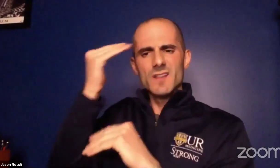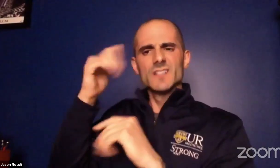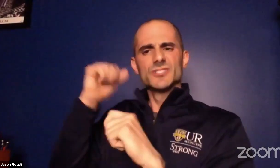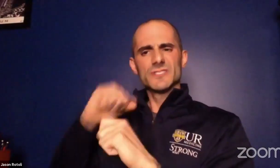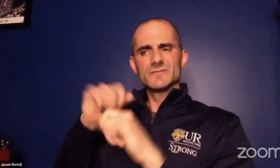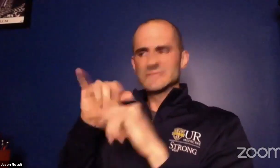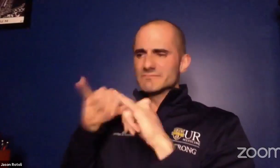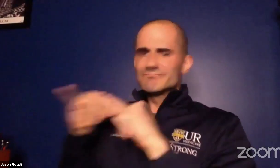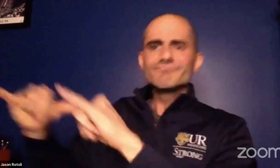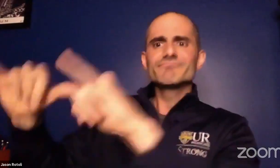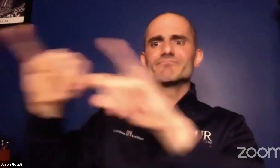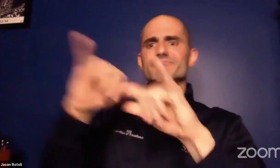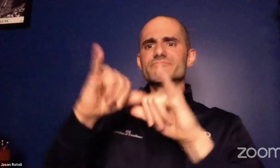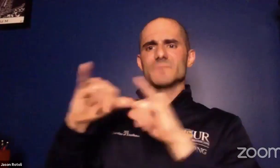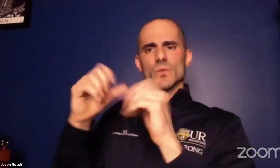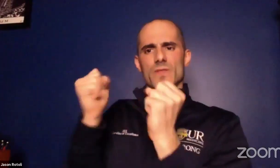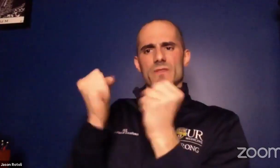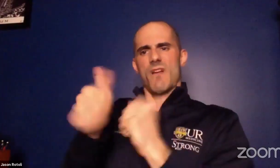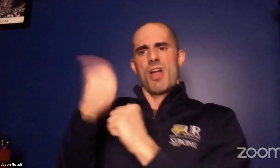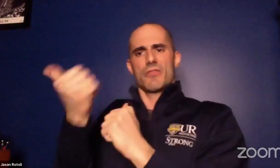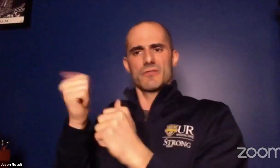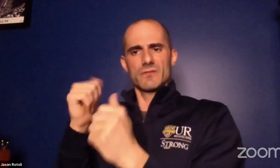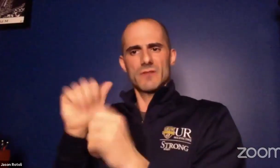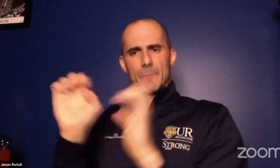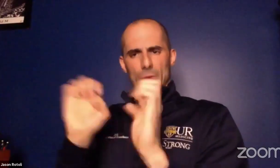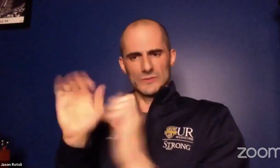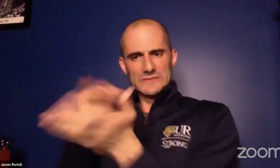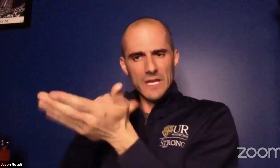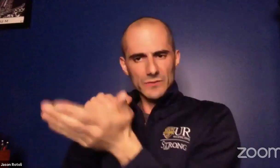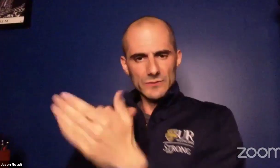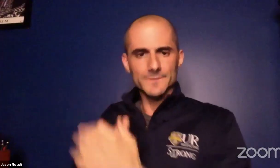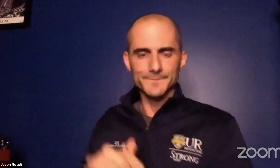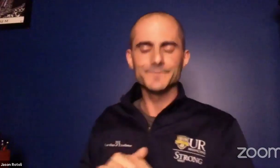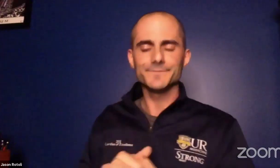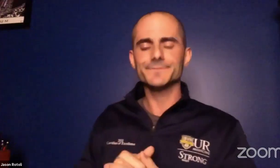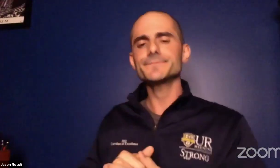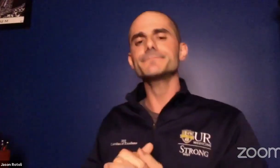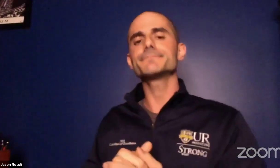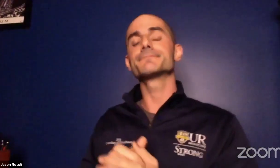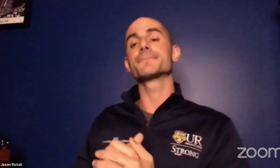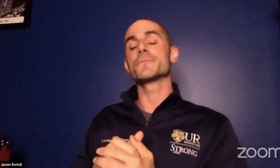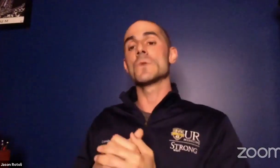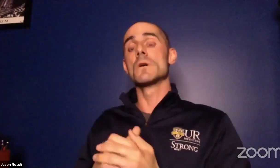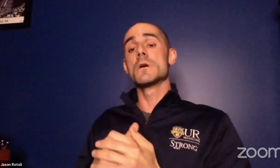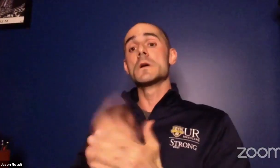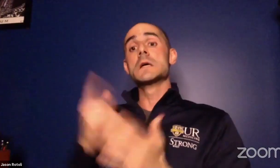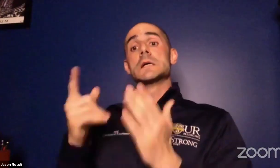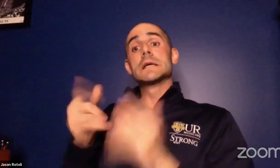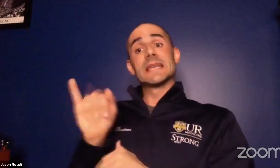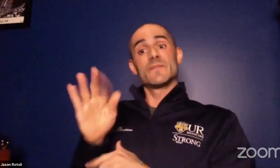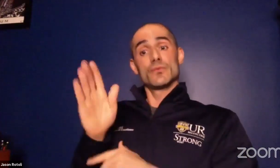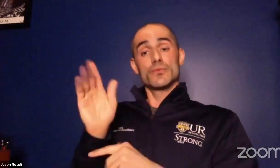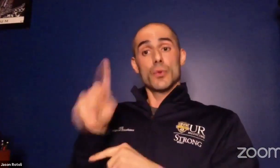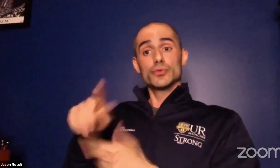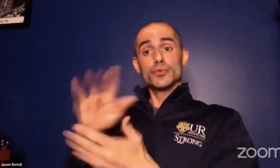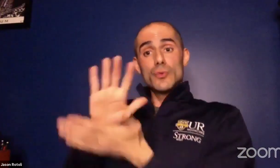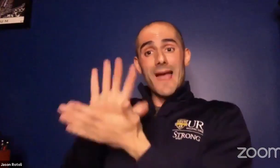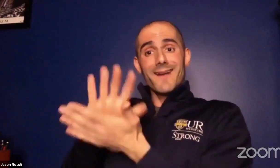possibility with the individuals you face at urgent care. In the emergency room, emergency department, they have the